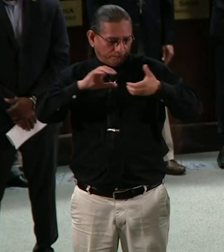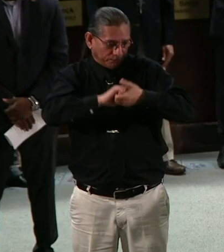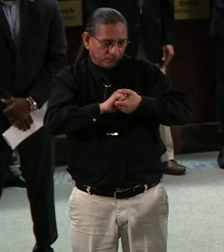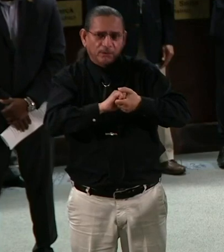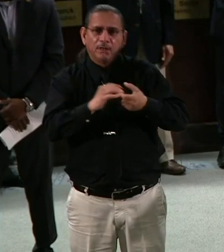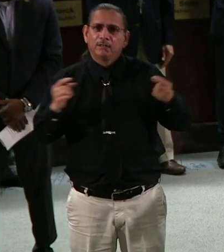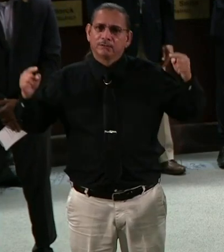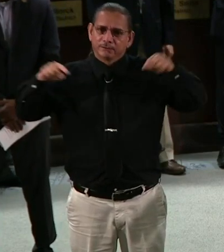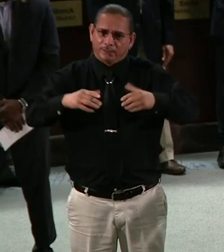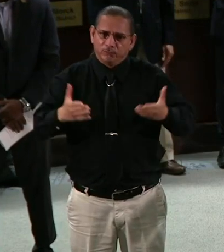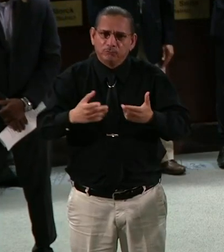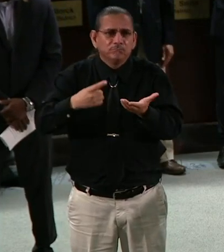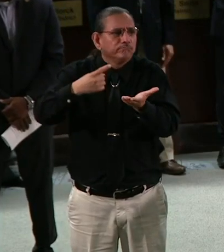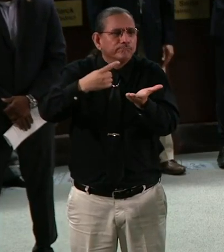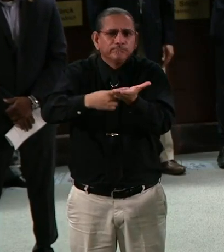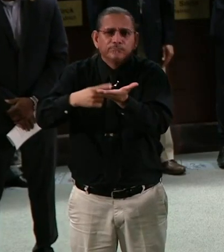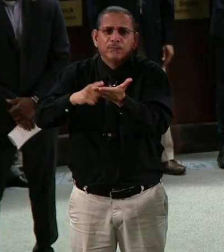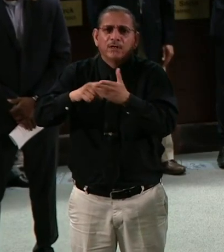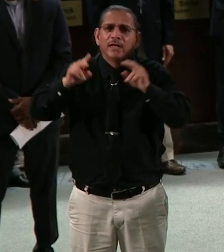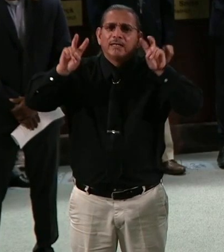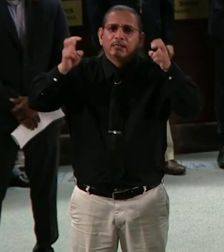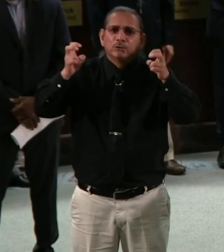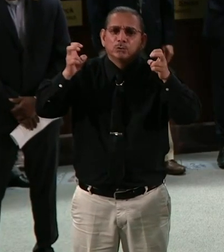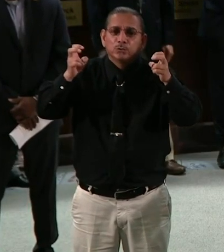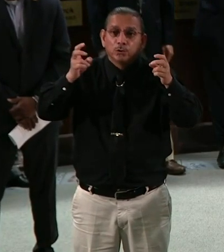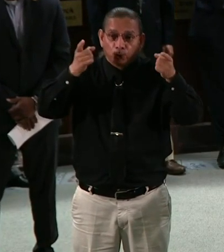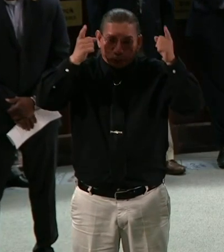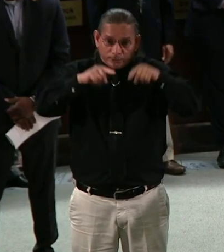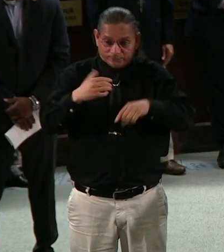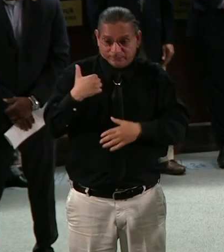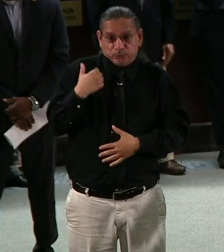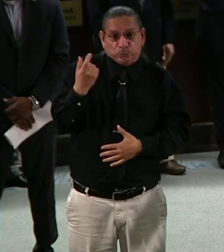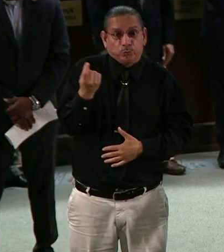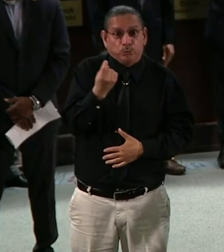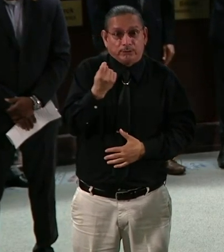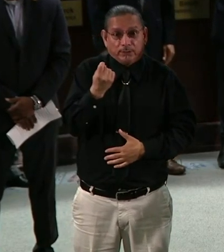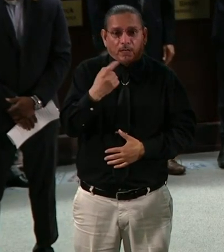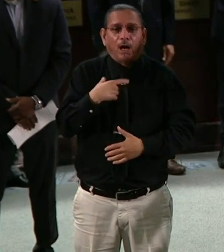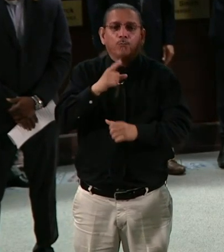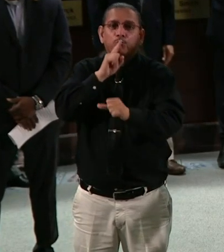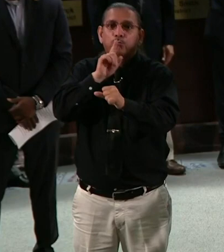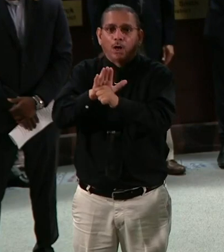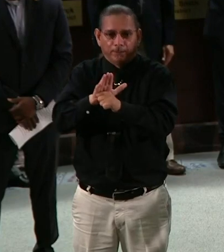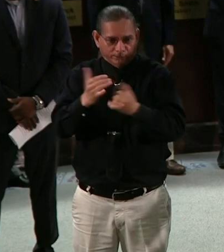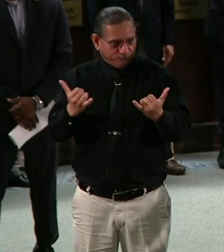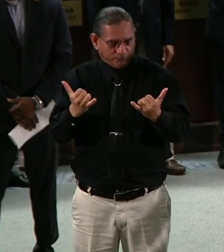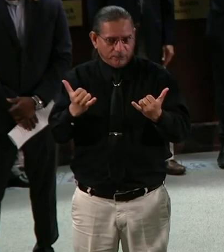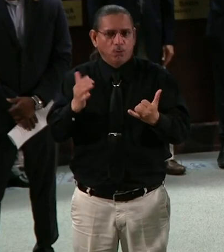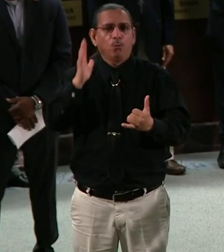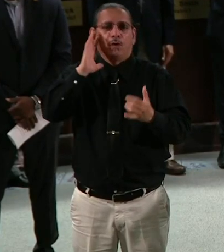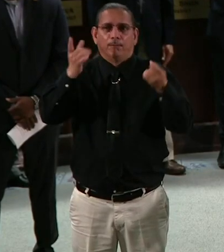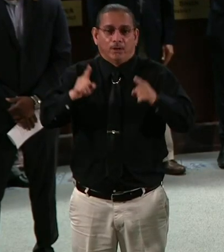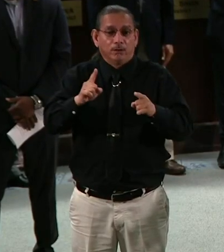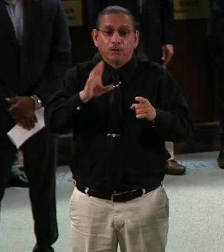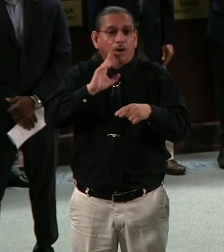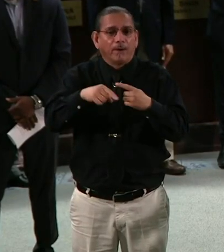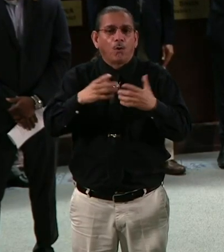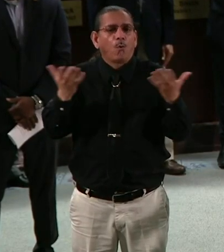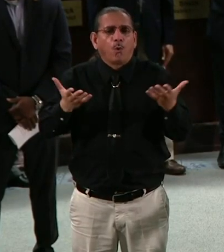LOCAL NURSING TO DISCUSS THESE